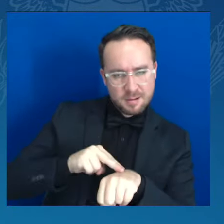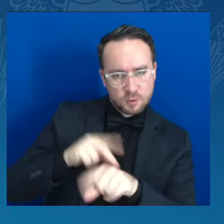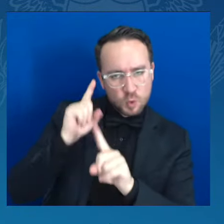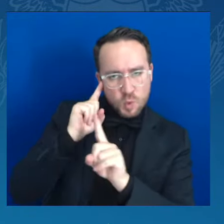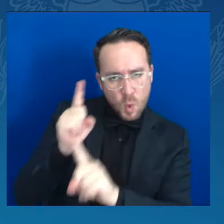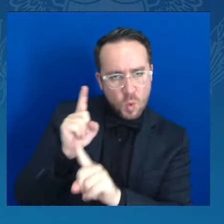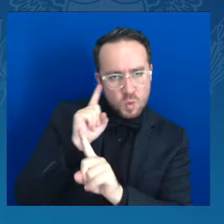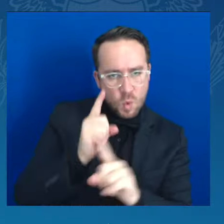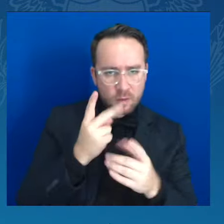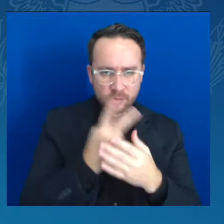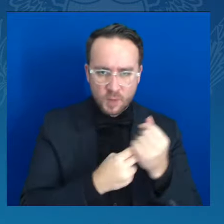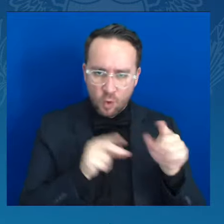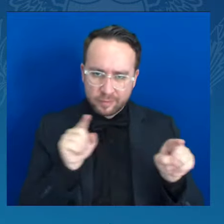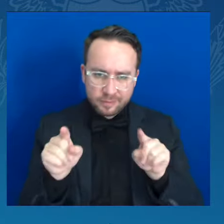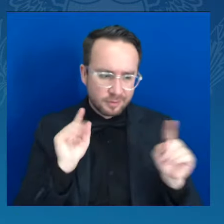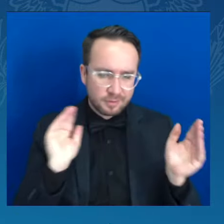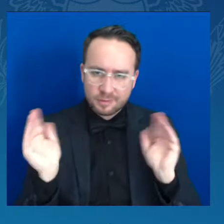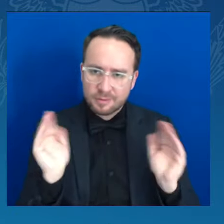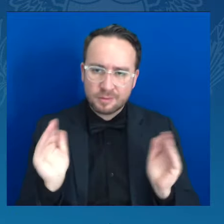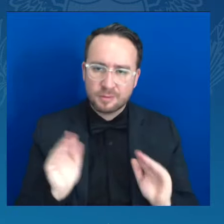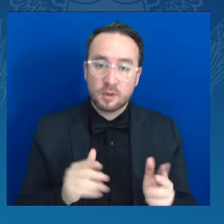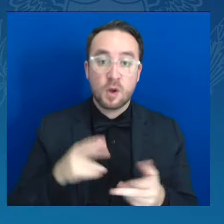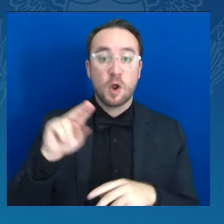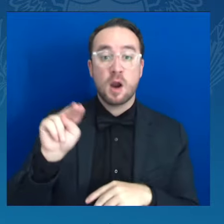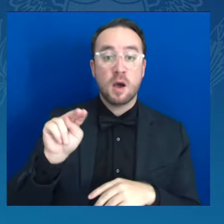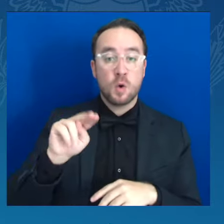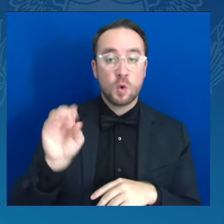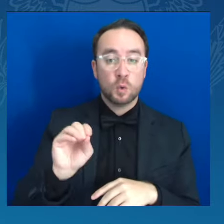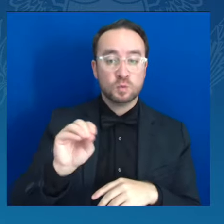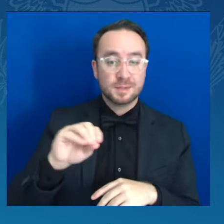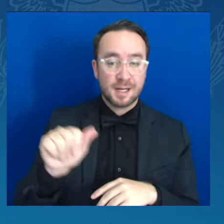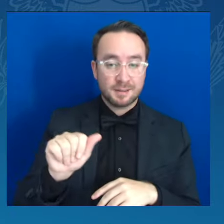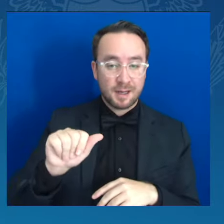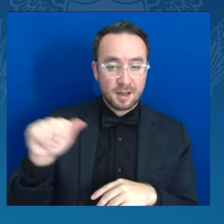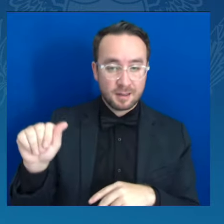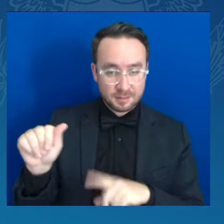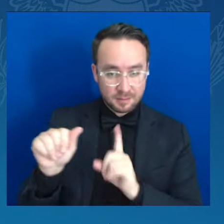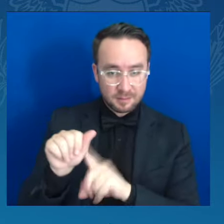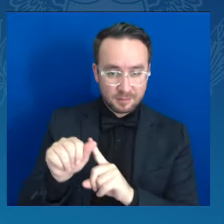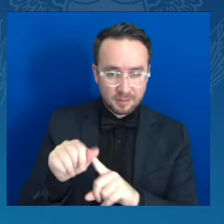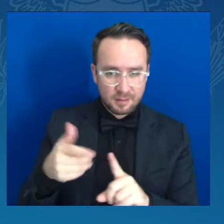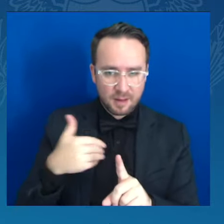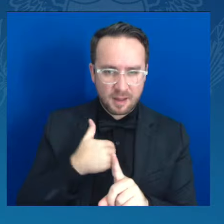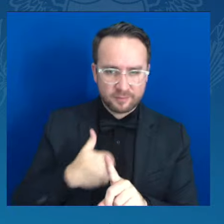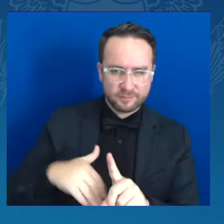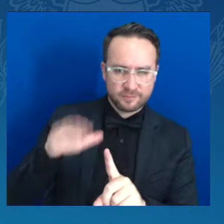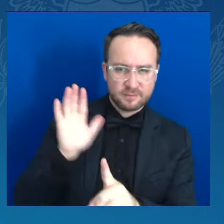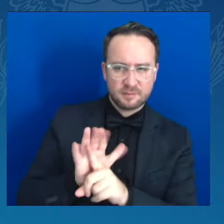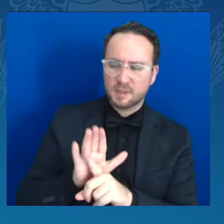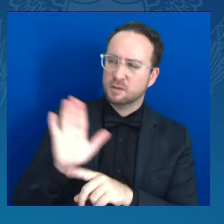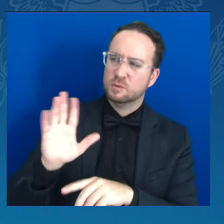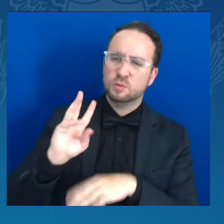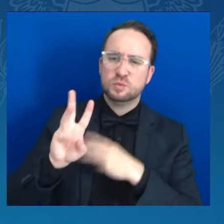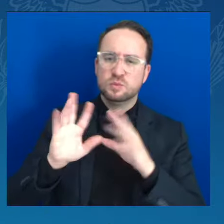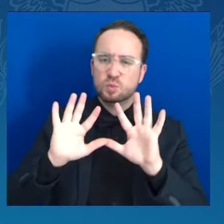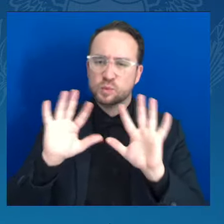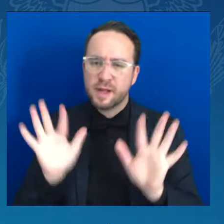That mission is only going to increase in importance, as we all know, as the climate continues to change.